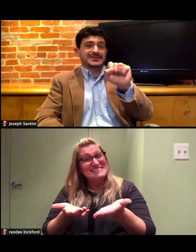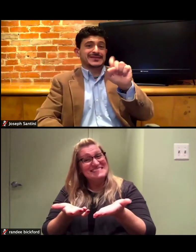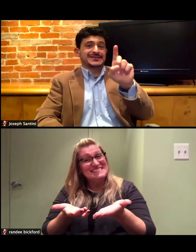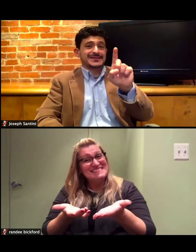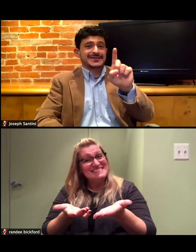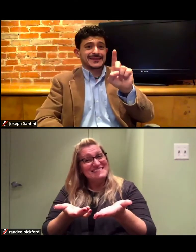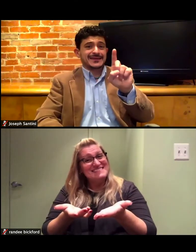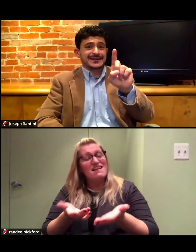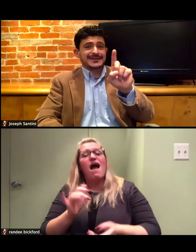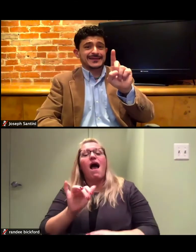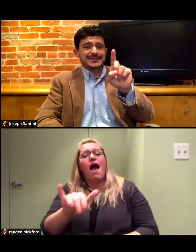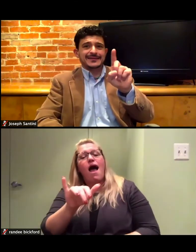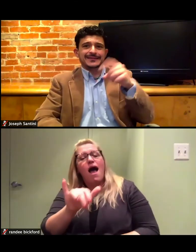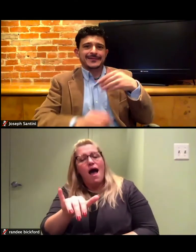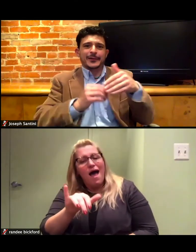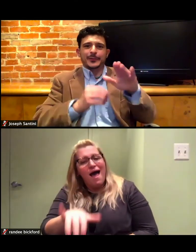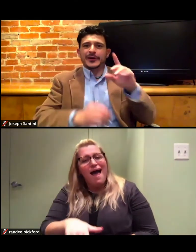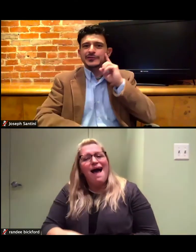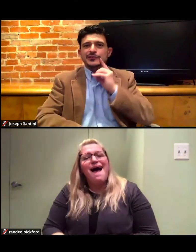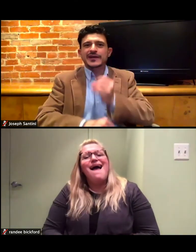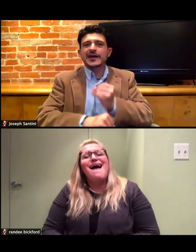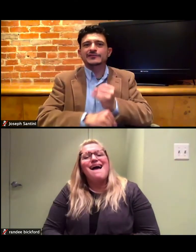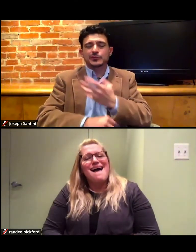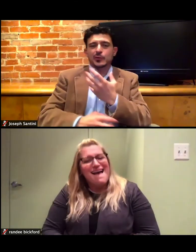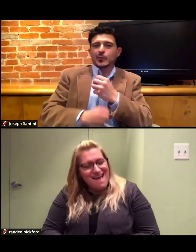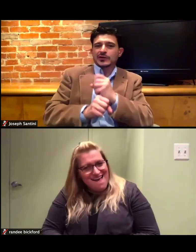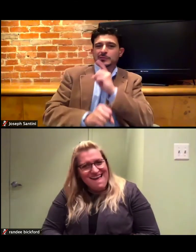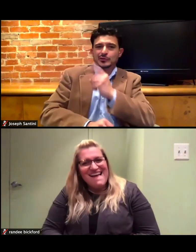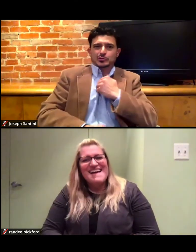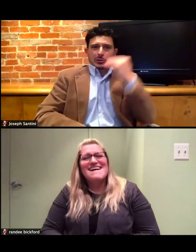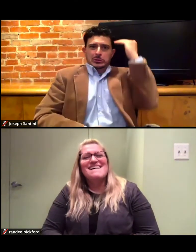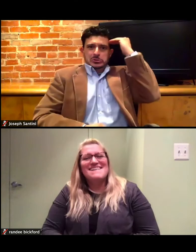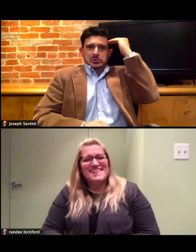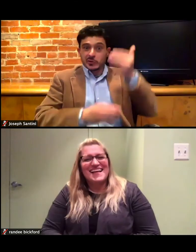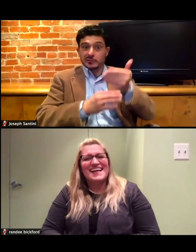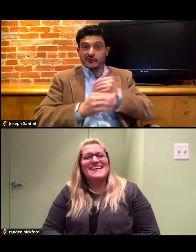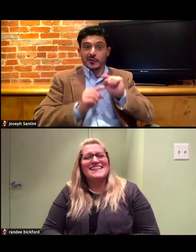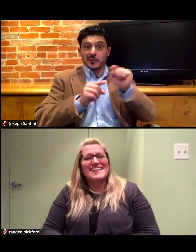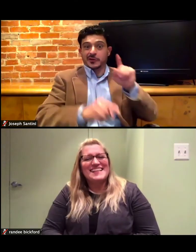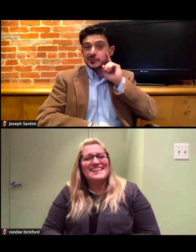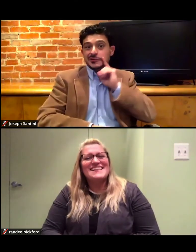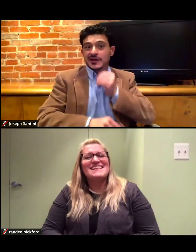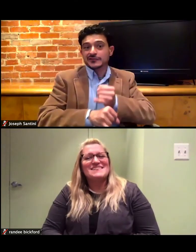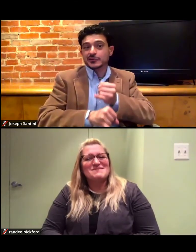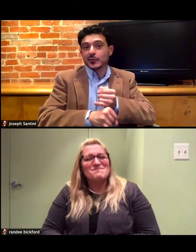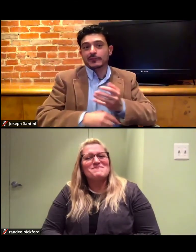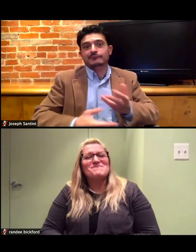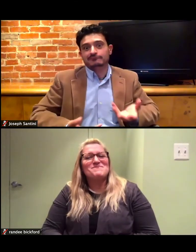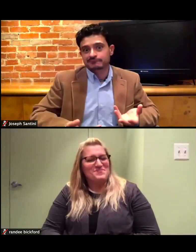because I was planning to go to the MSSD and at the deaf school, they wanted to make sure that I have the knowledge